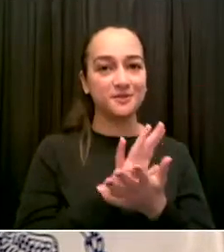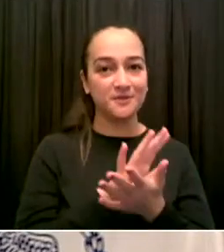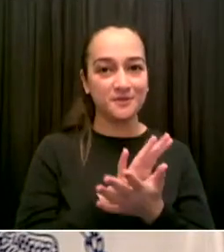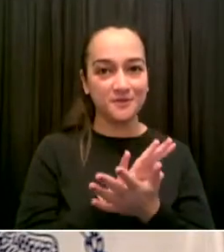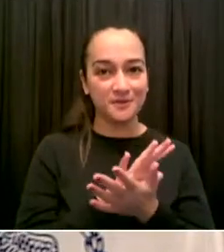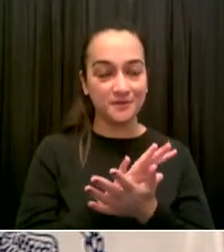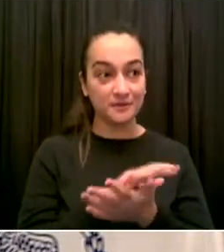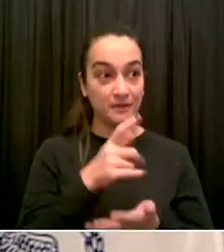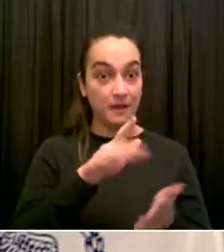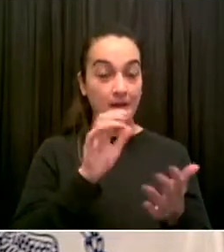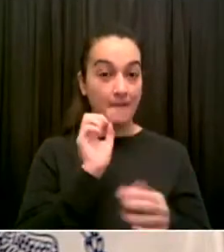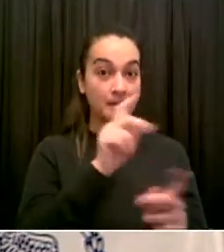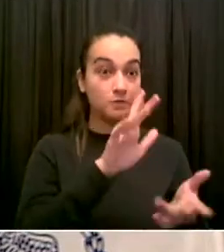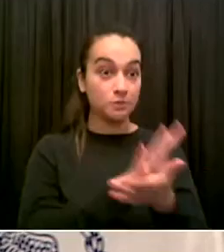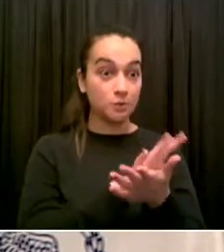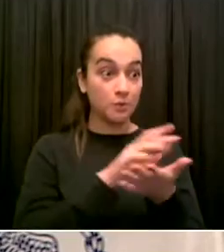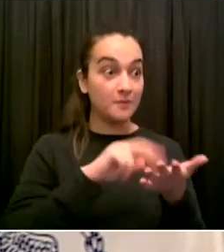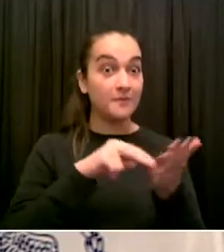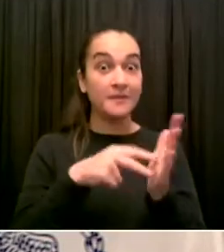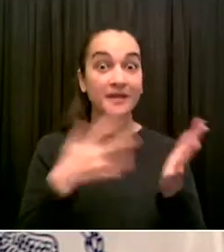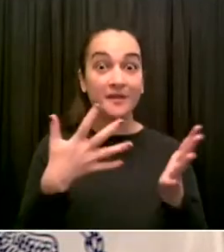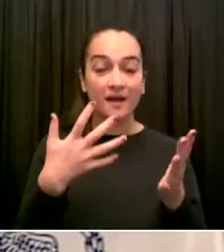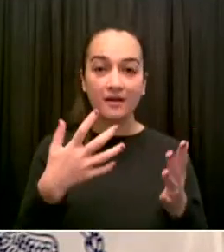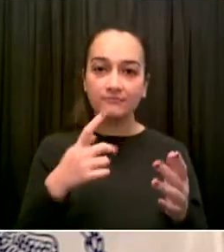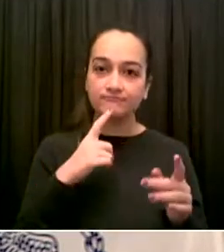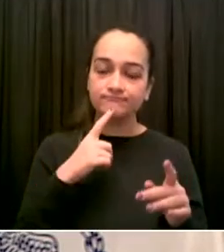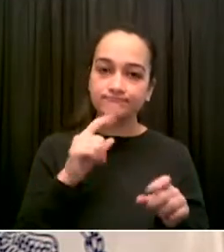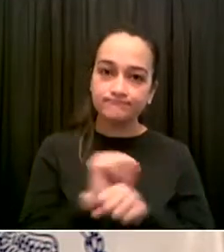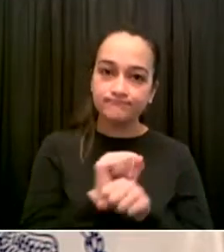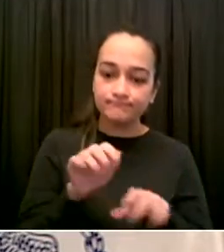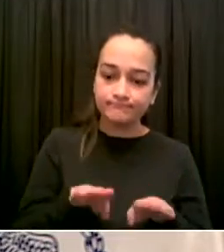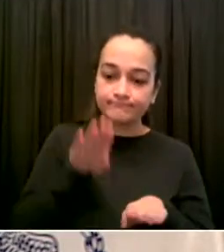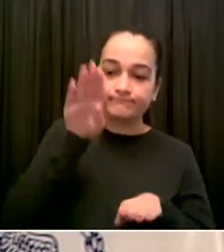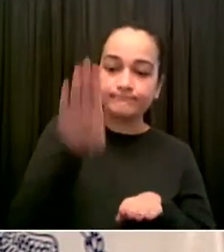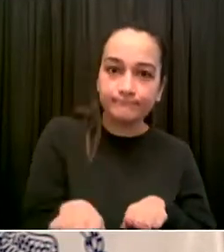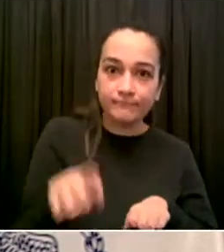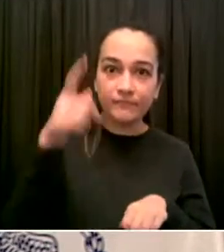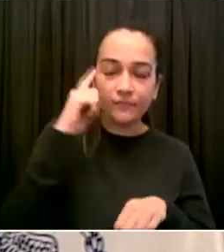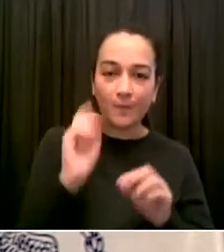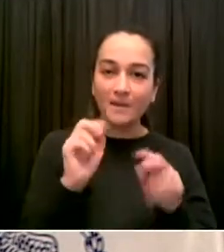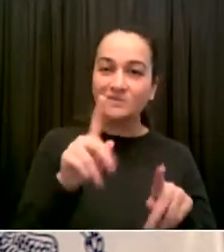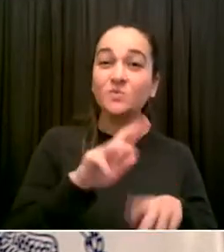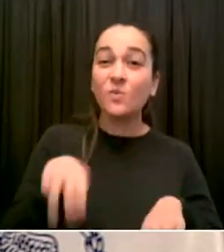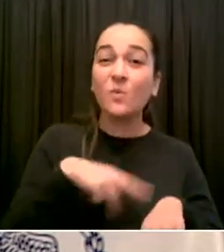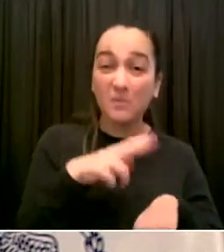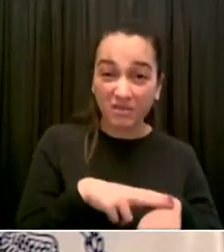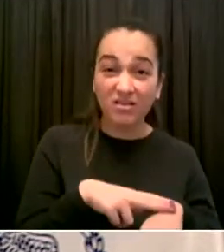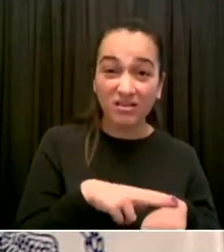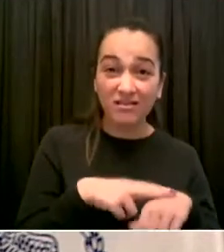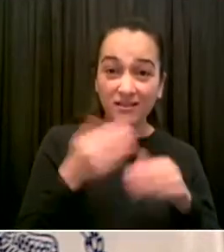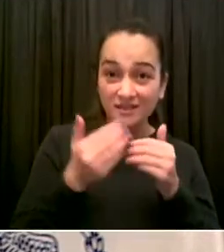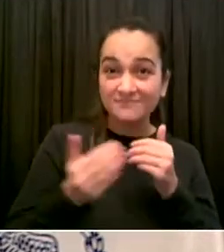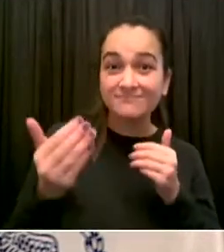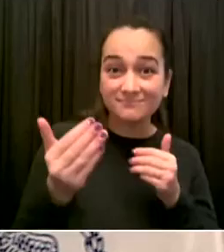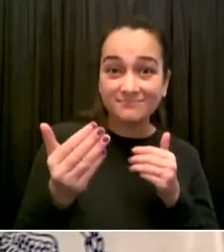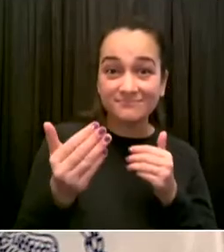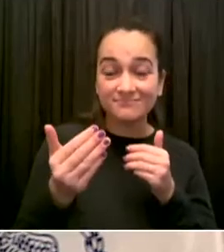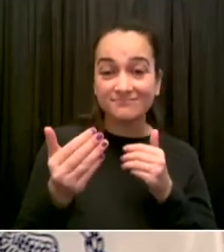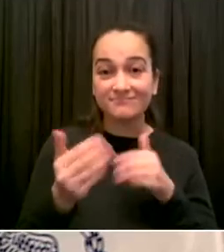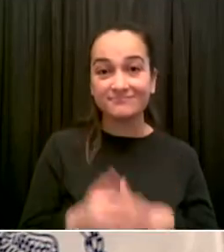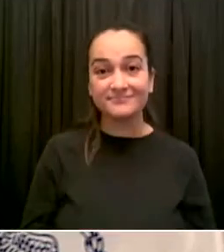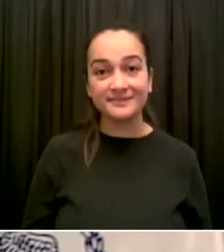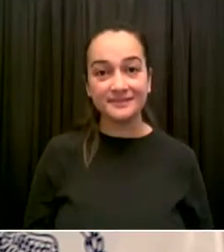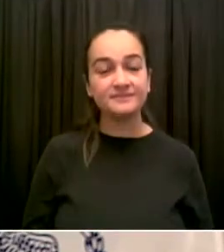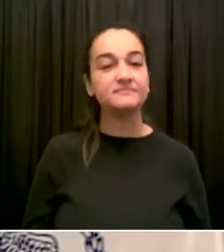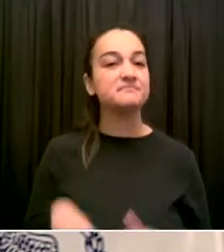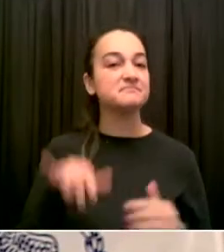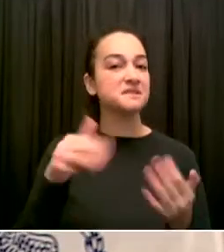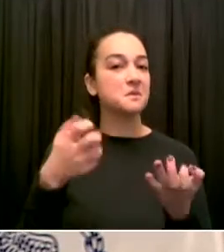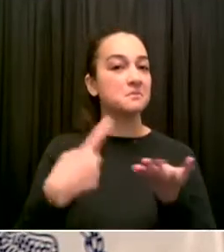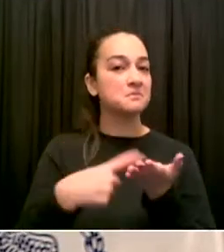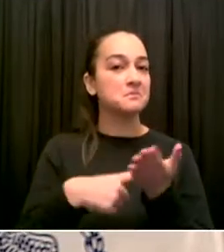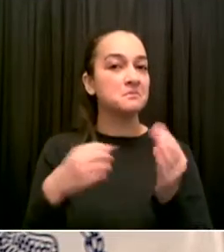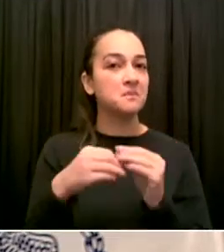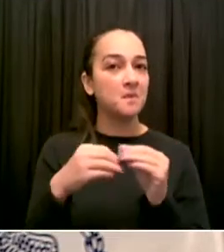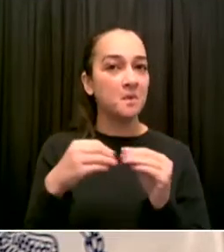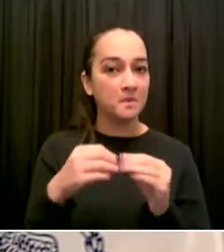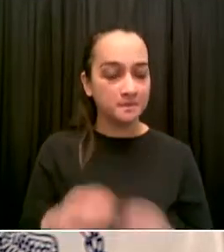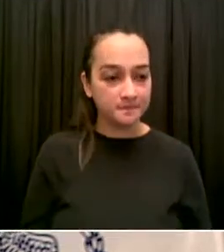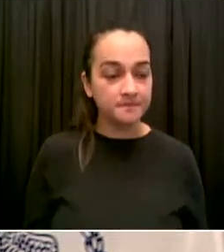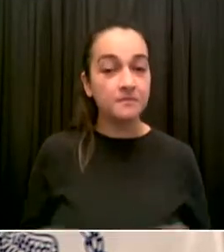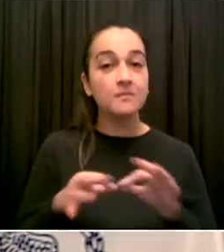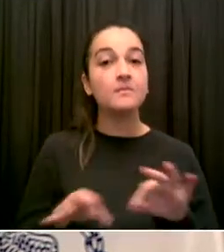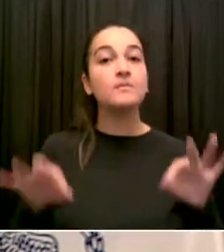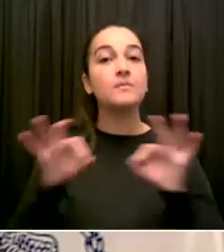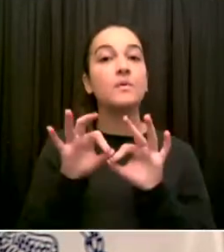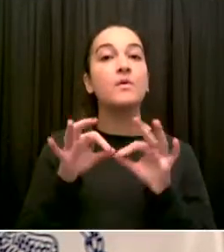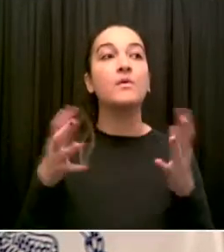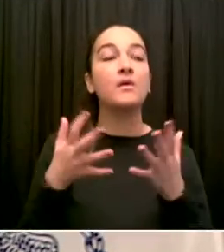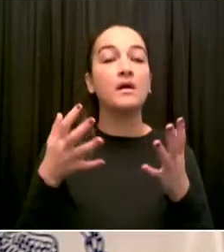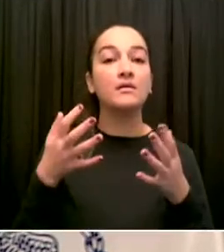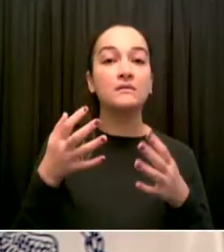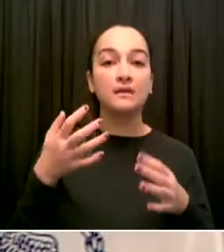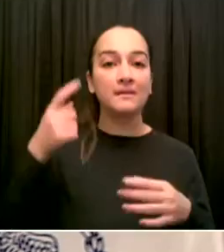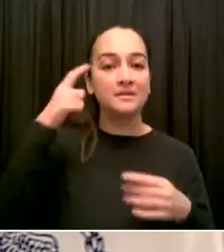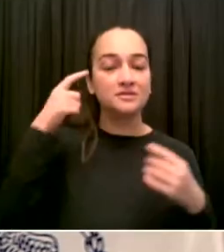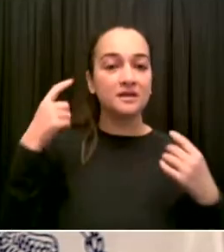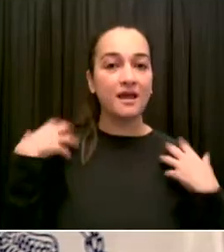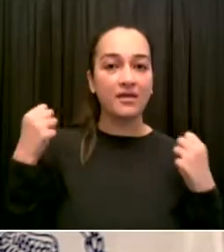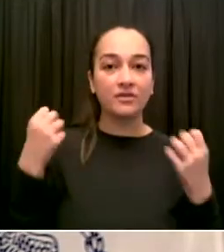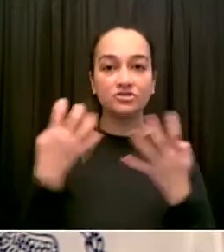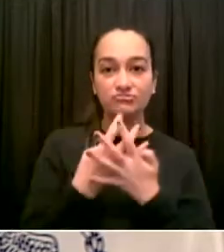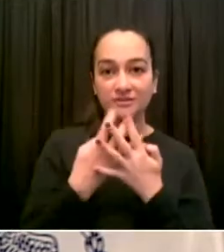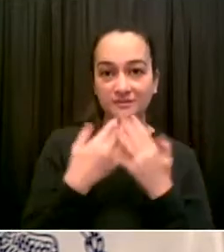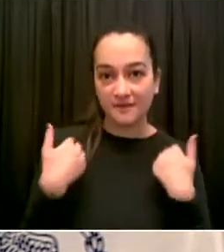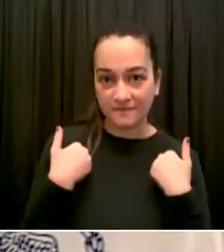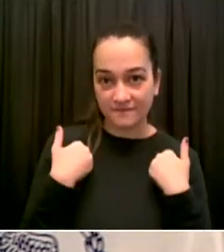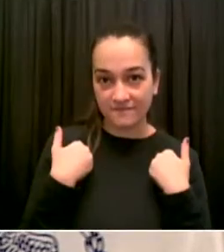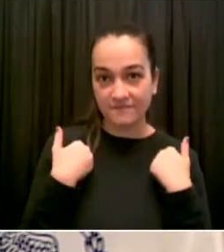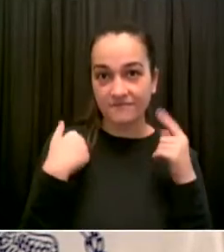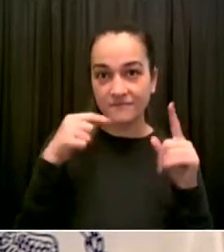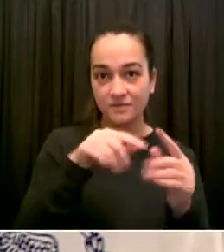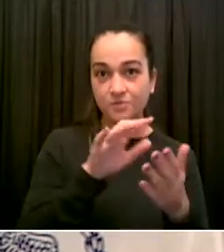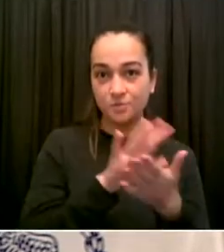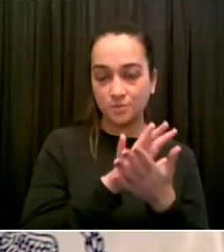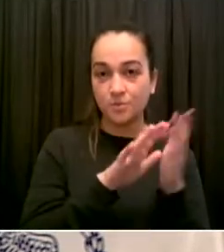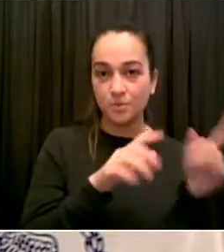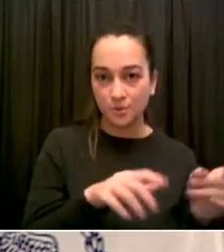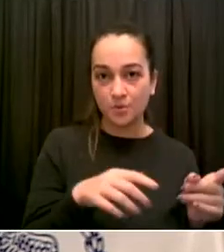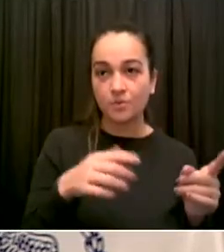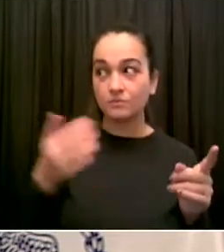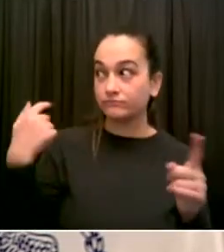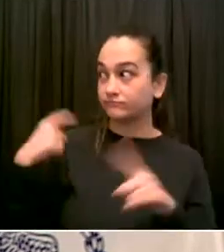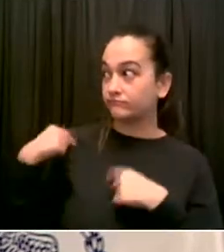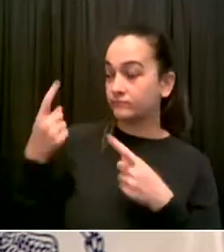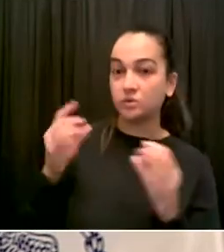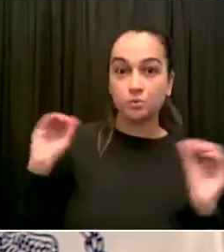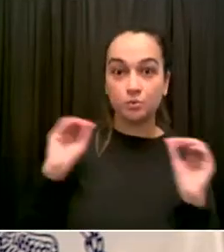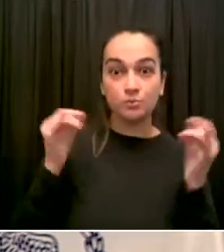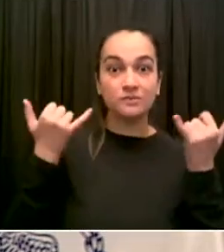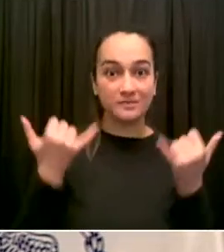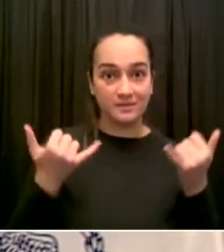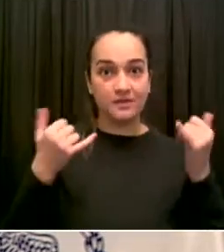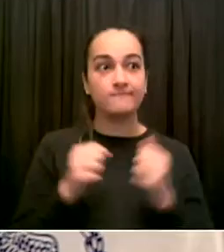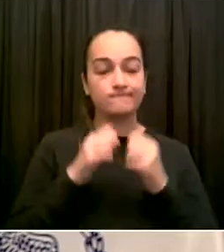GETTING THEM BACK IS THE FIRST